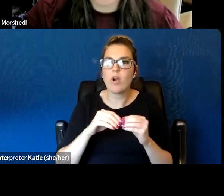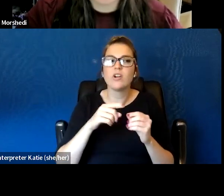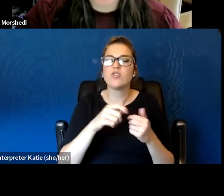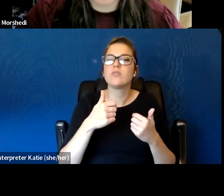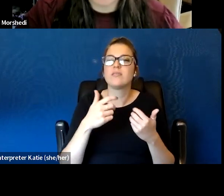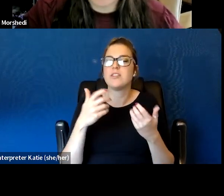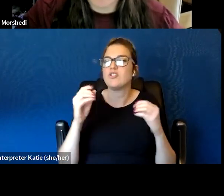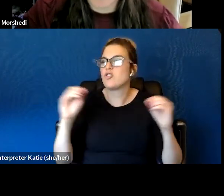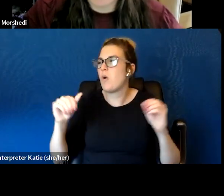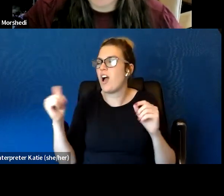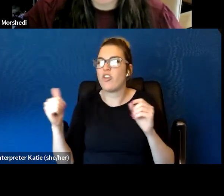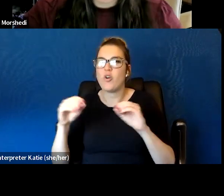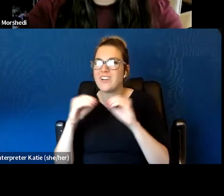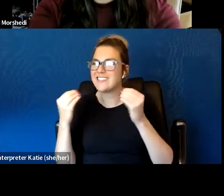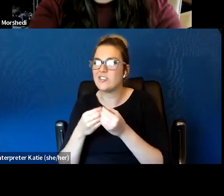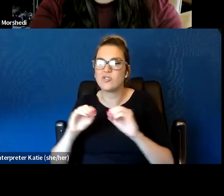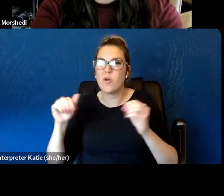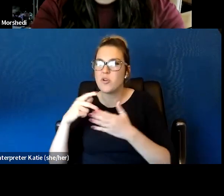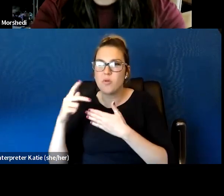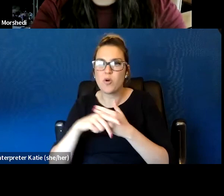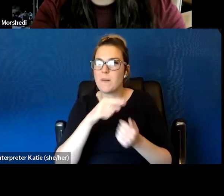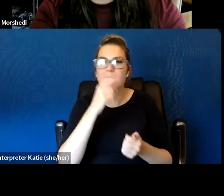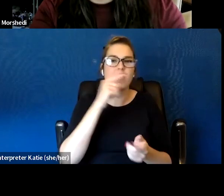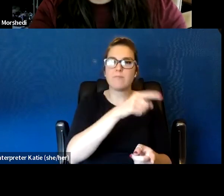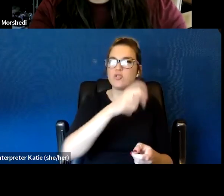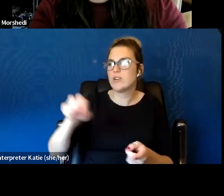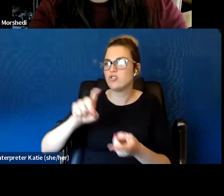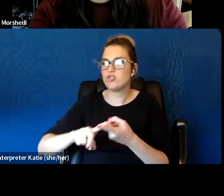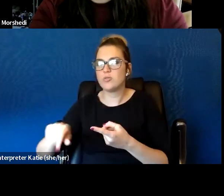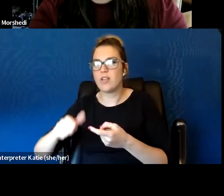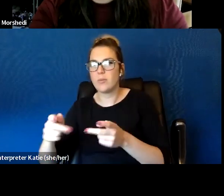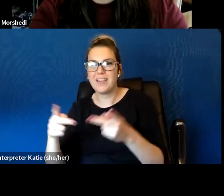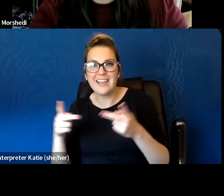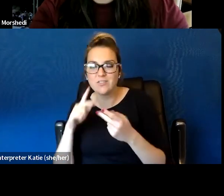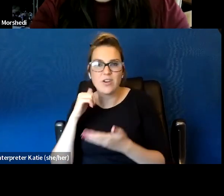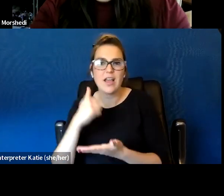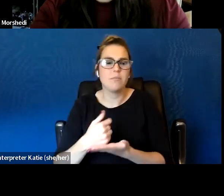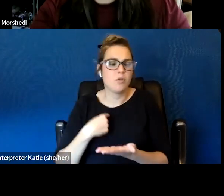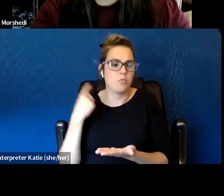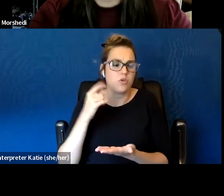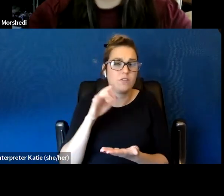who needs this higher level of support this opportunity. So I wonder if you could speak to any kind of like Move On